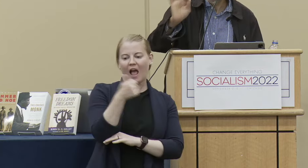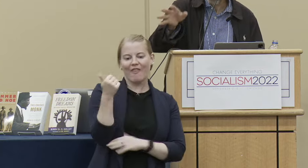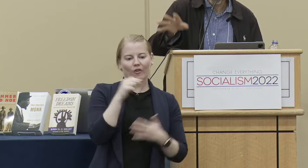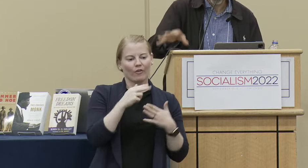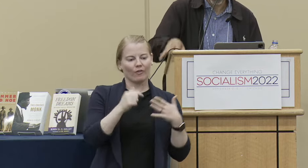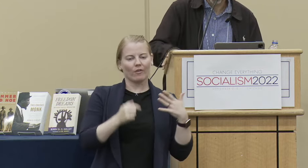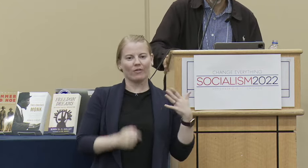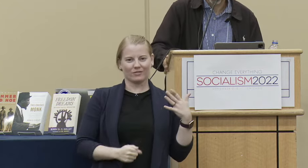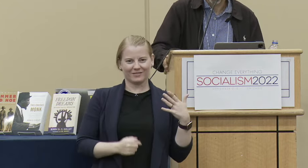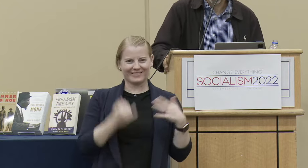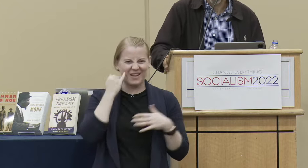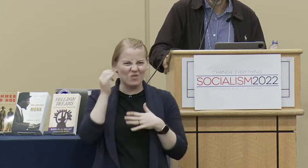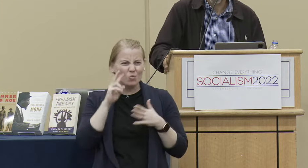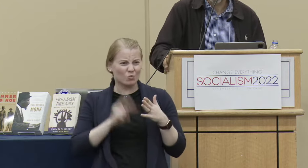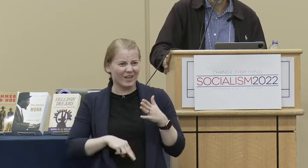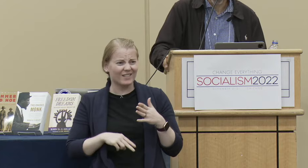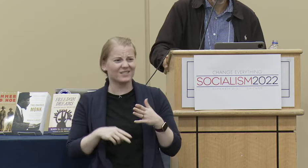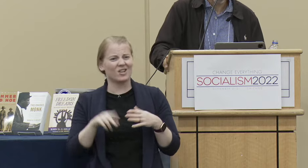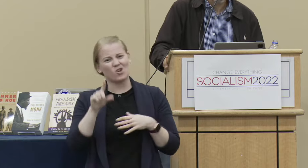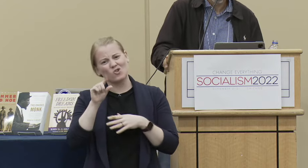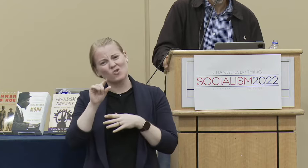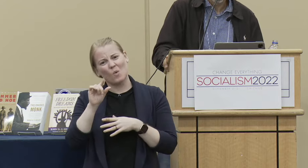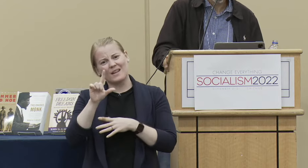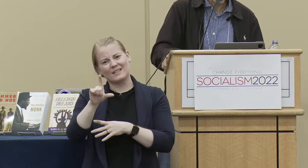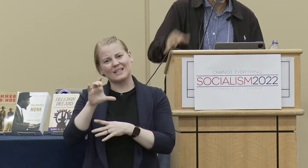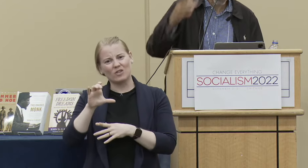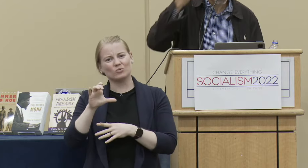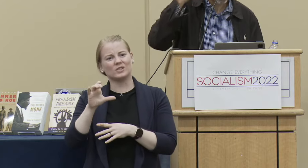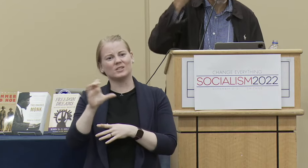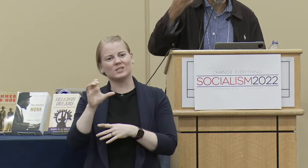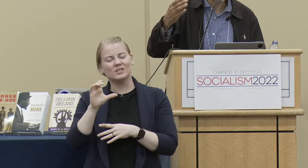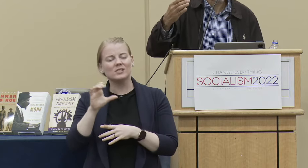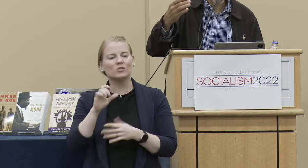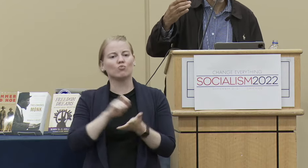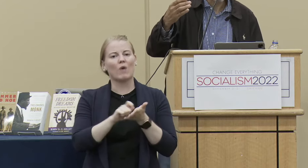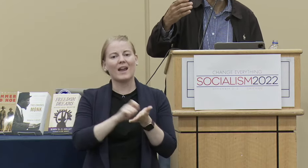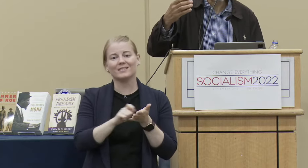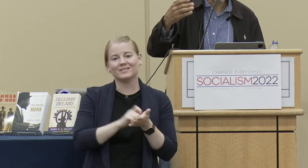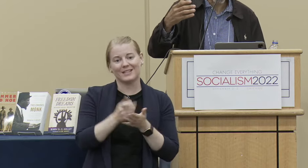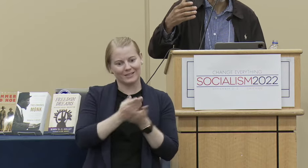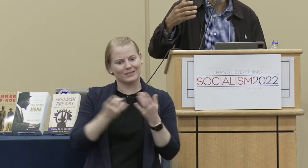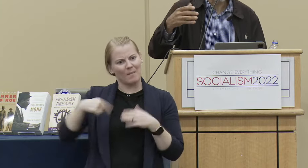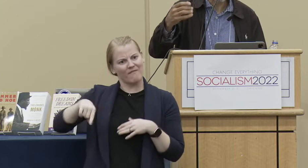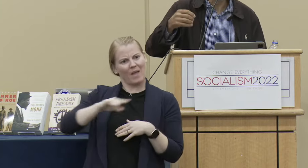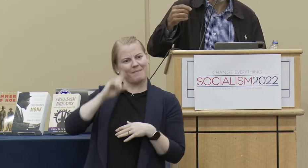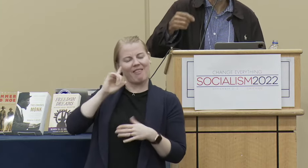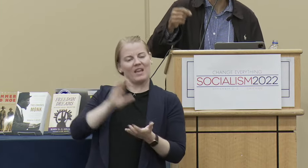name of internationalism and rejected others , because, you know, you read 19th century , early 20th century writings,